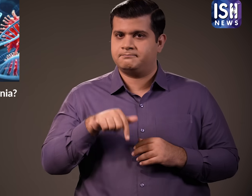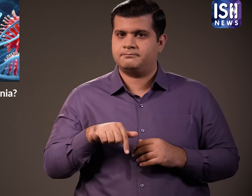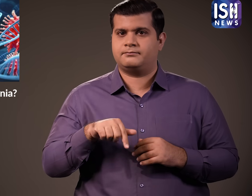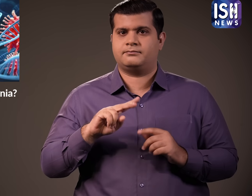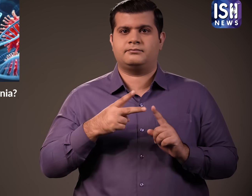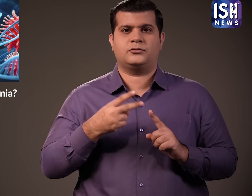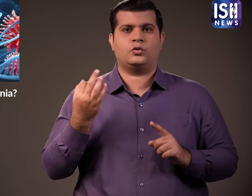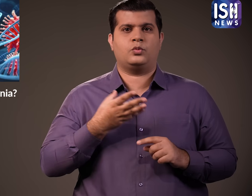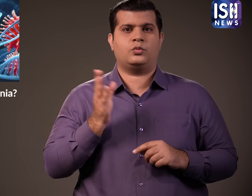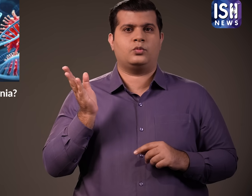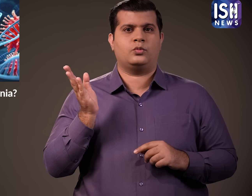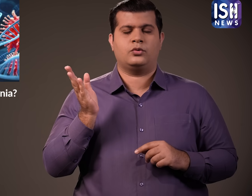Now there is a new illness.